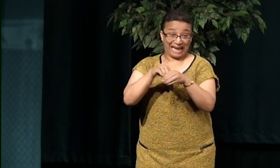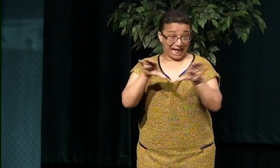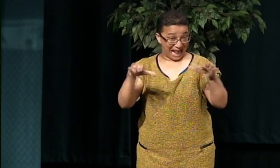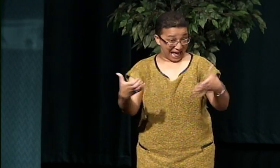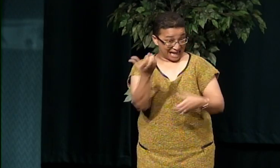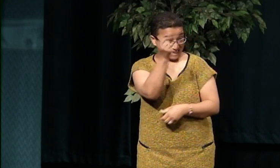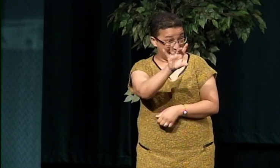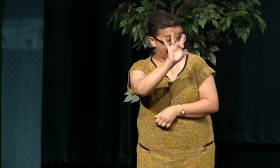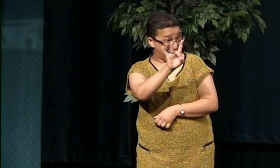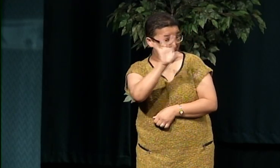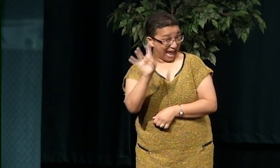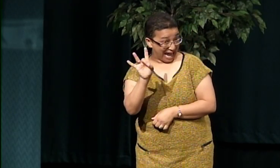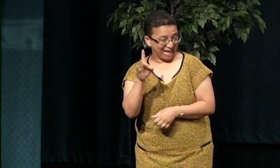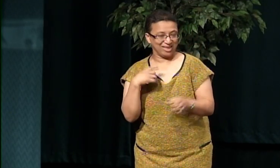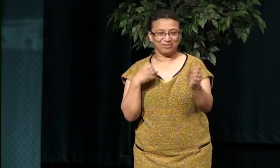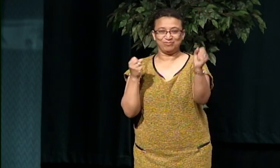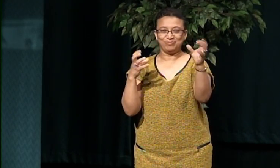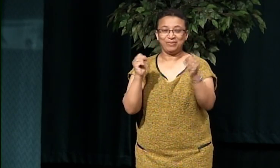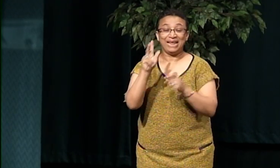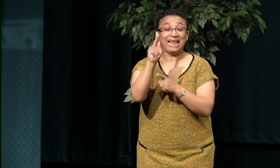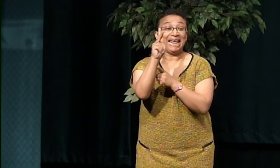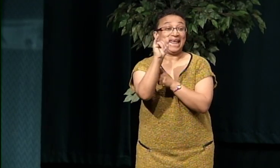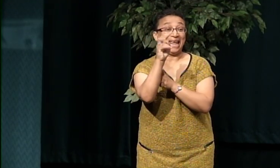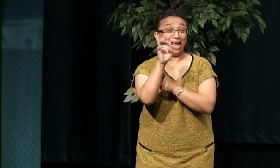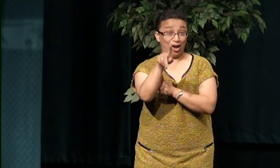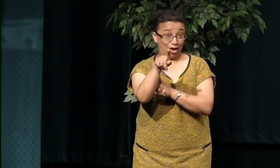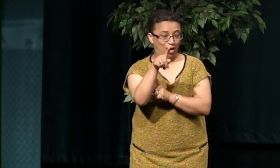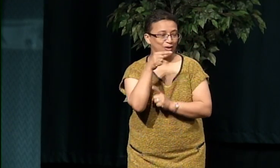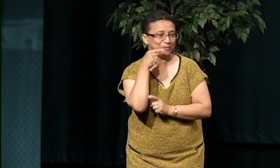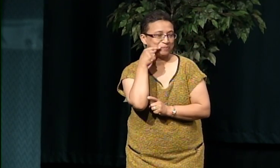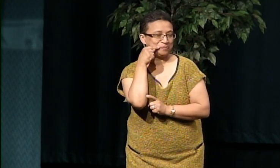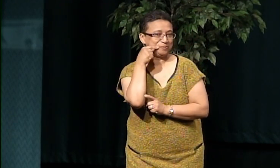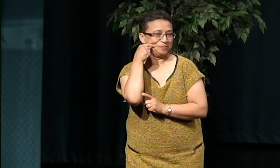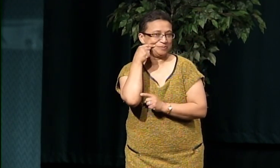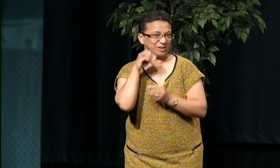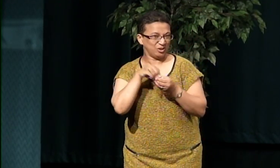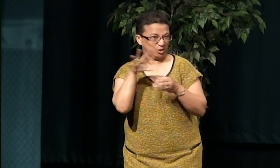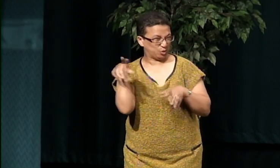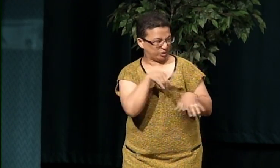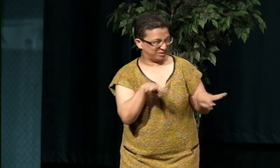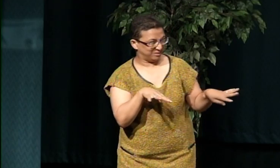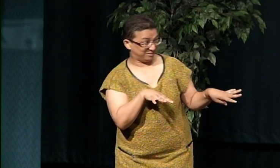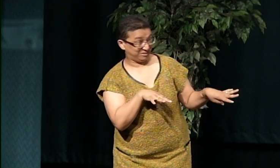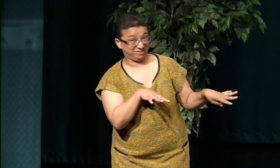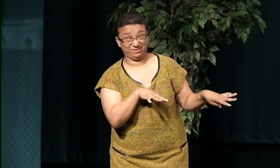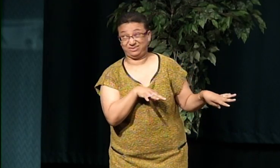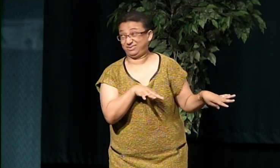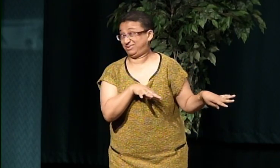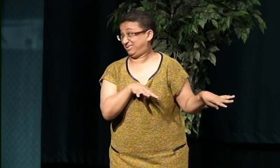Remember communism was part of that picture. There I was in my class in 1988 and Kinner smiled at my comment